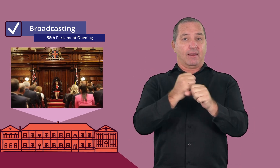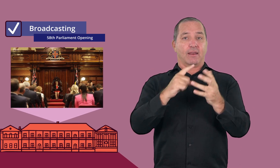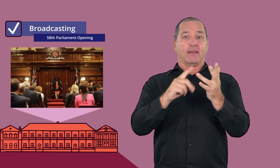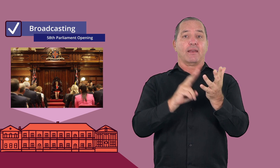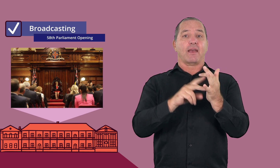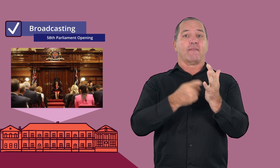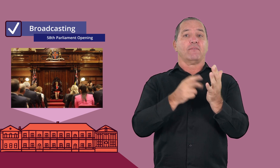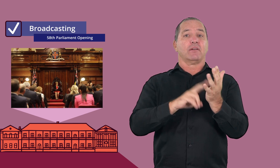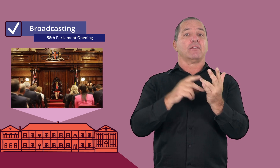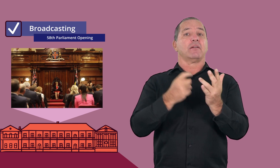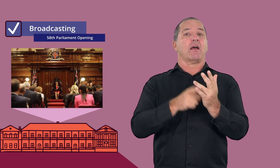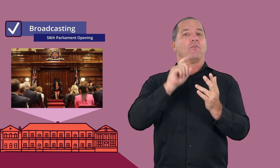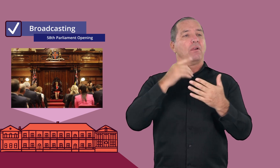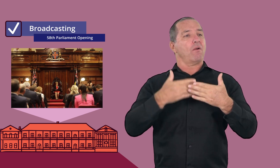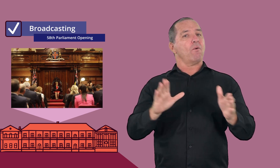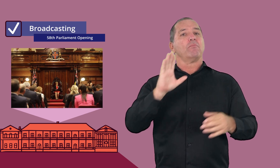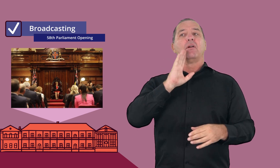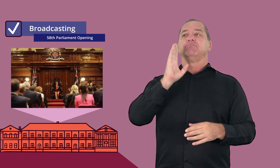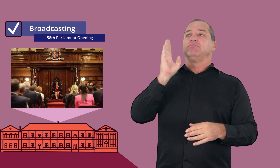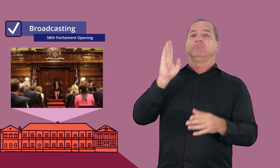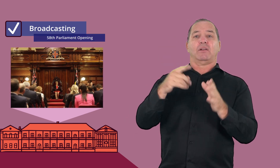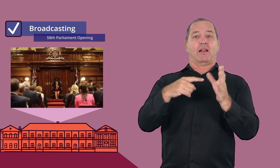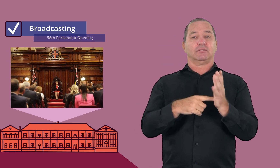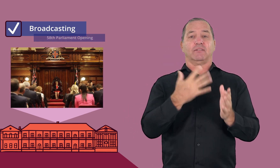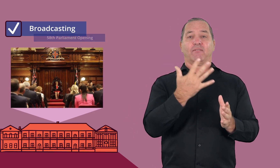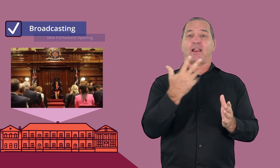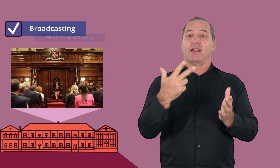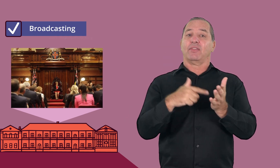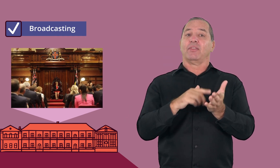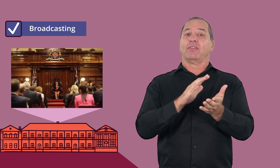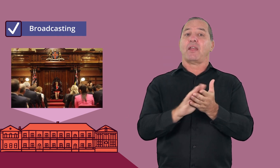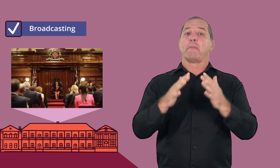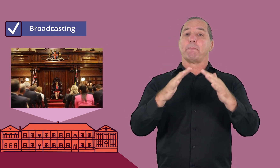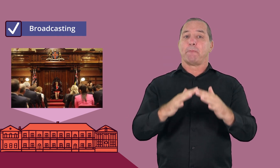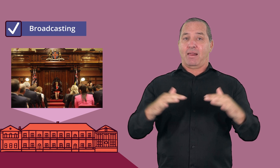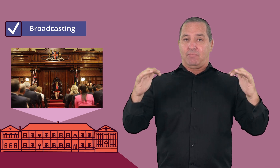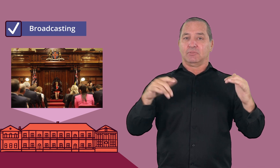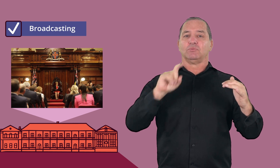the Governor’s address to the opening of the 58th Parliament